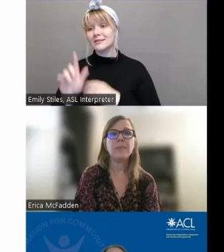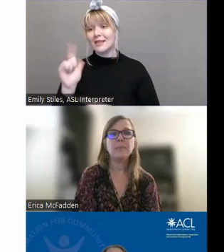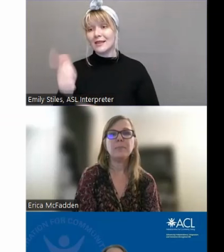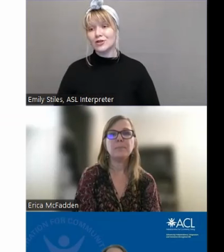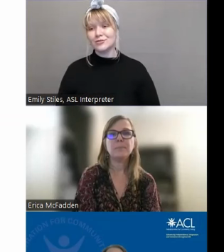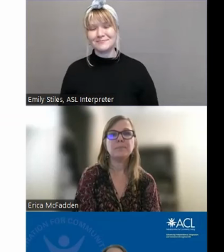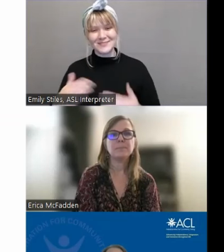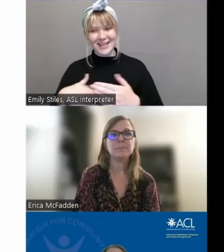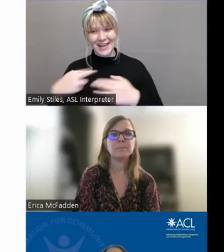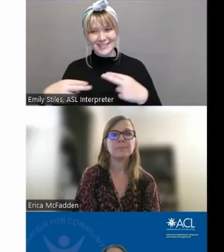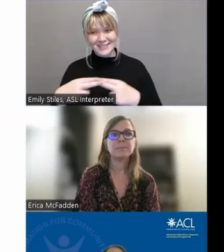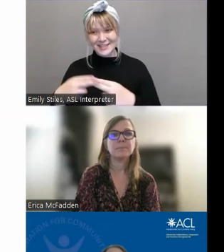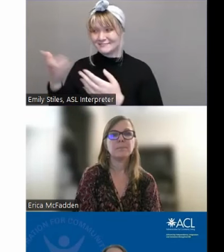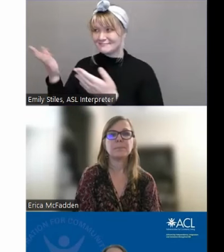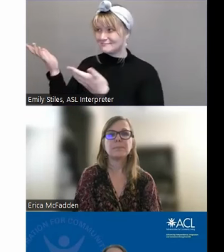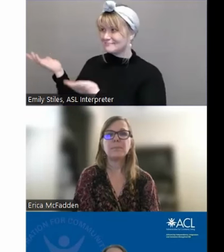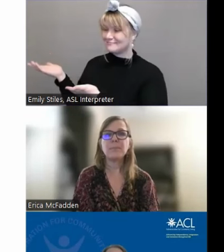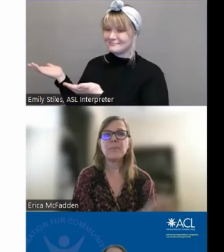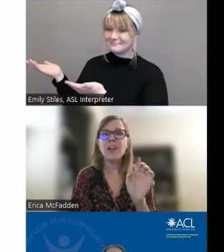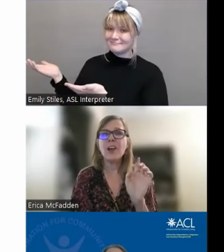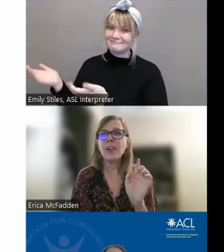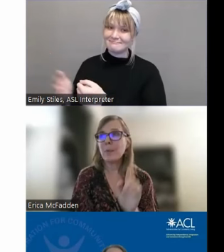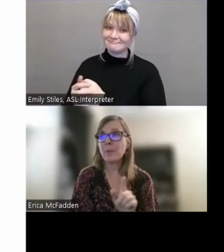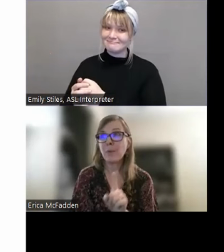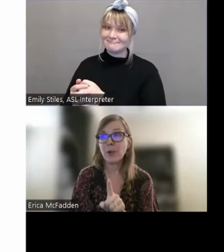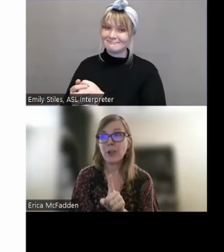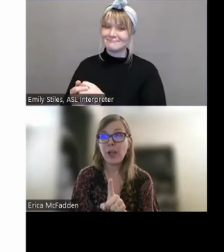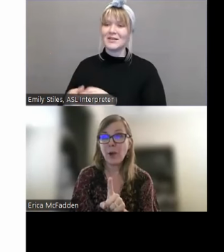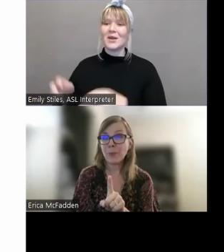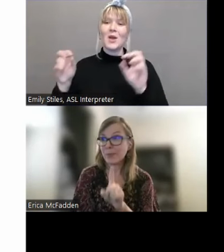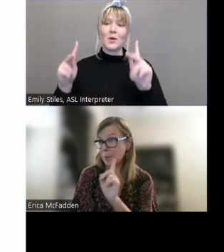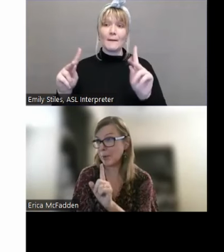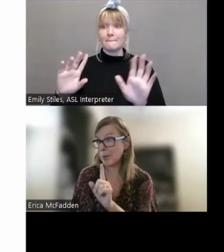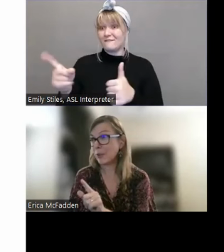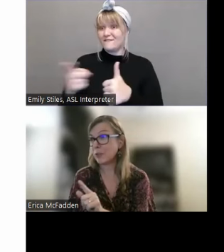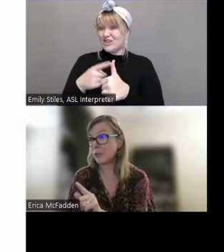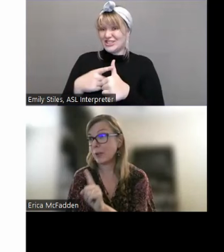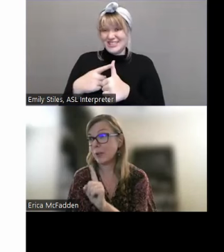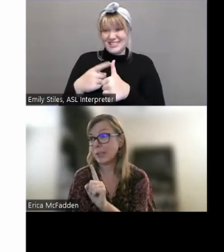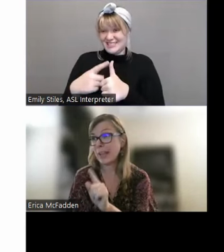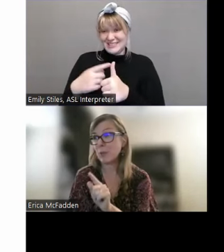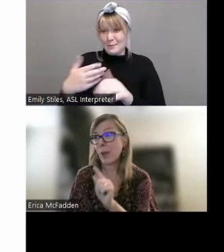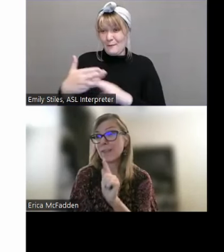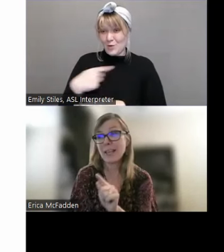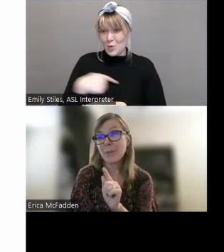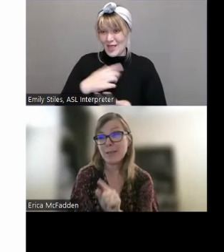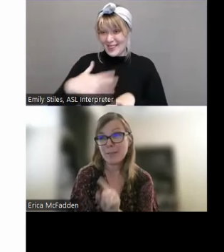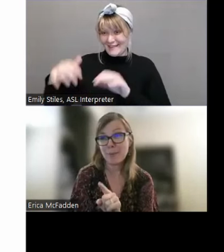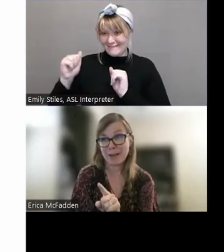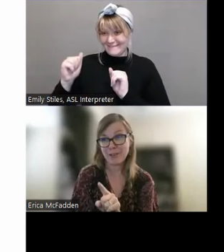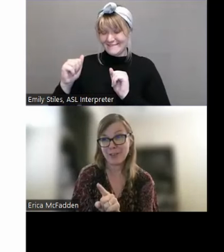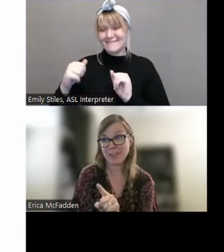Ok, so before you go, remember we only gave you a little bit of information—well, a